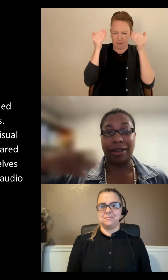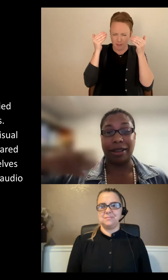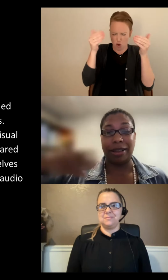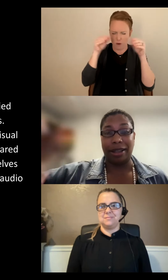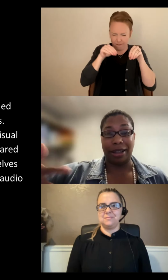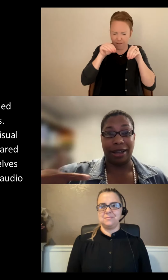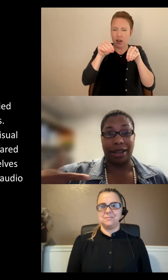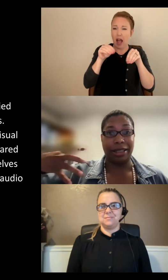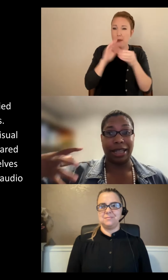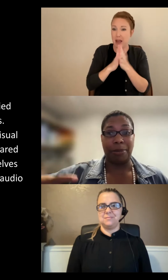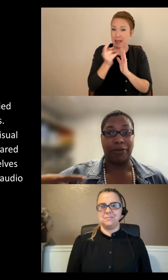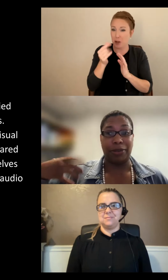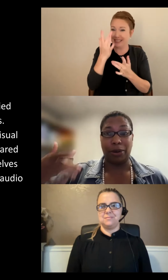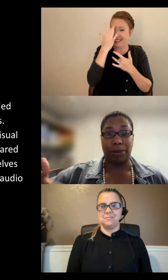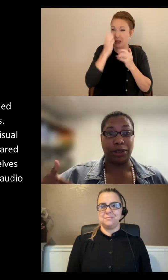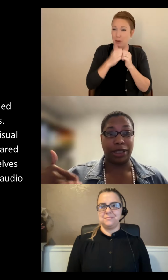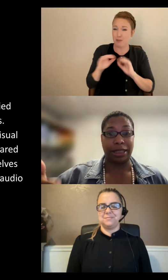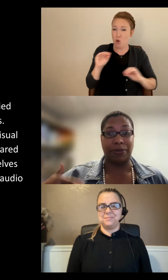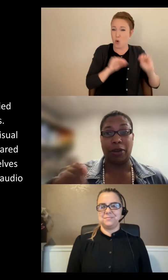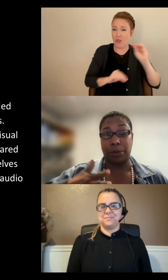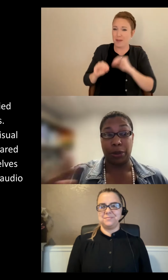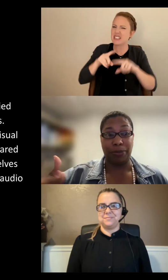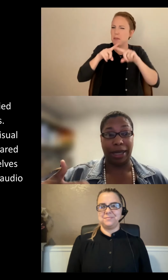on the type of locomotion involved, the movement.